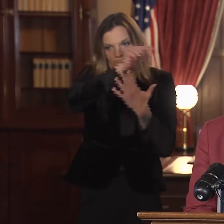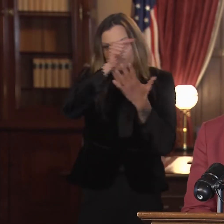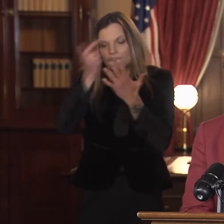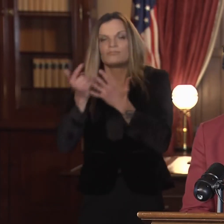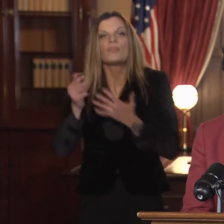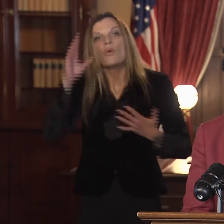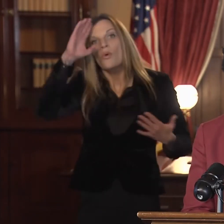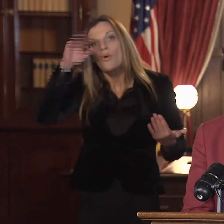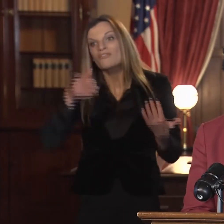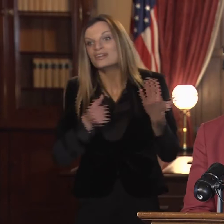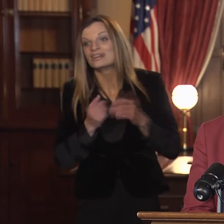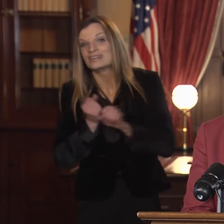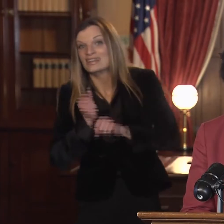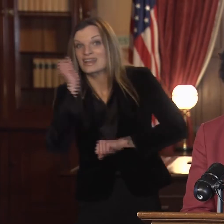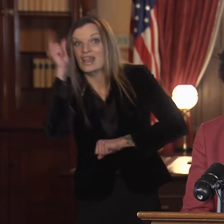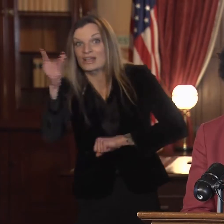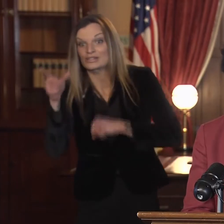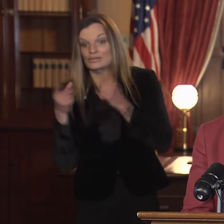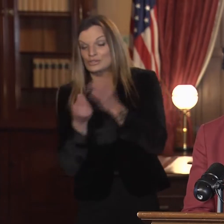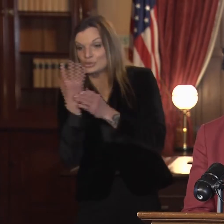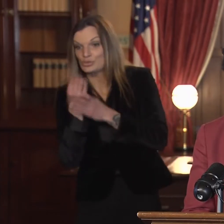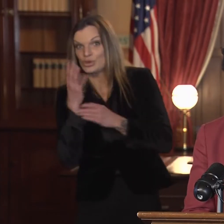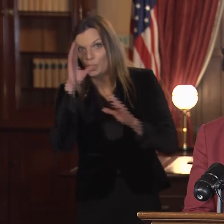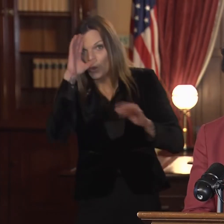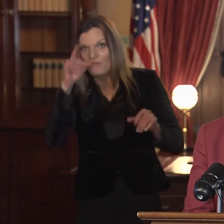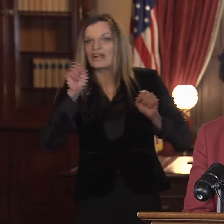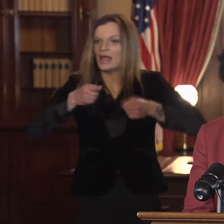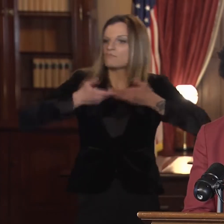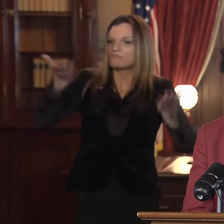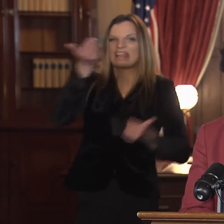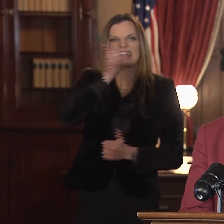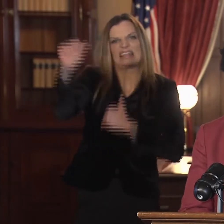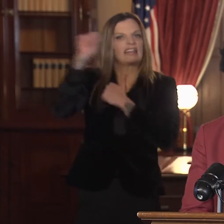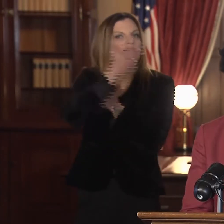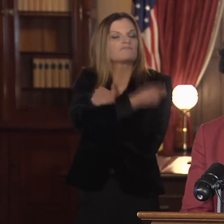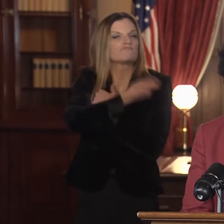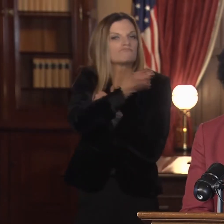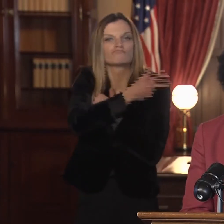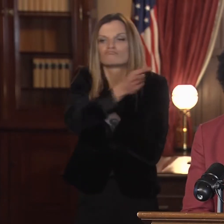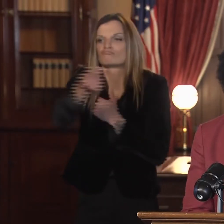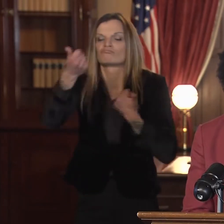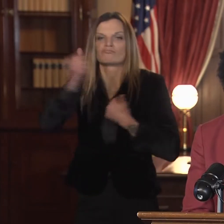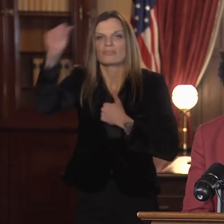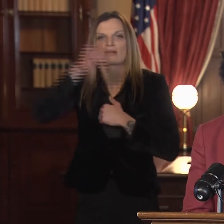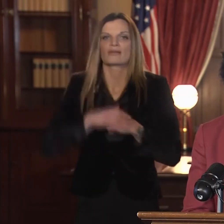WE HOPE TO BE ABLE TO OFFER THE VACCINE TO THE GENERAL PUBLIC BY LATE SPRING OF NEXT YEAR. OVER THE WEEKEND, THE CDC